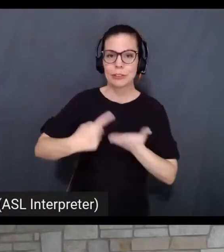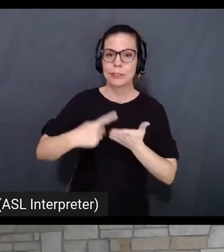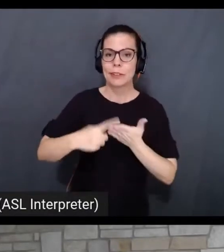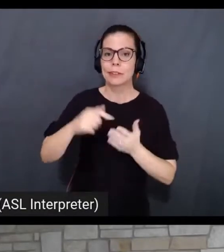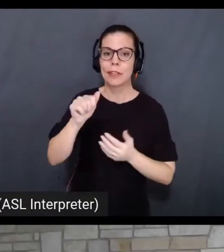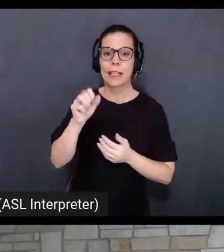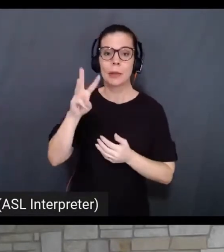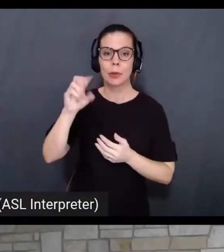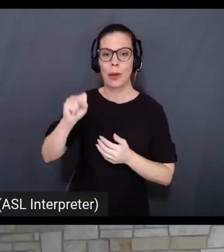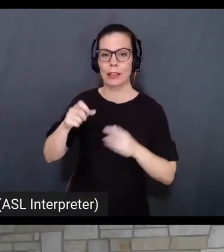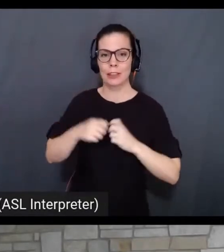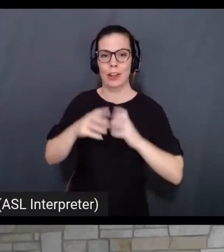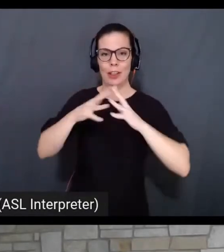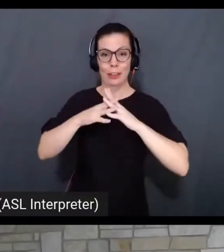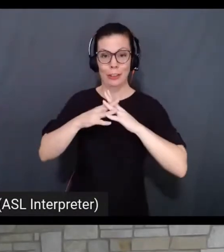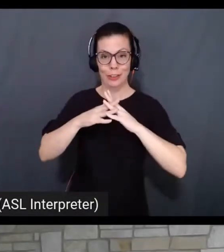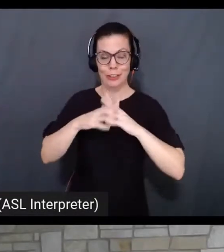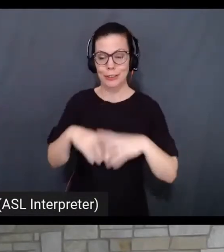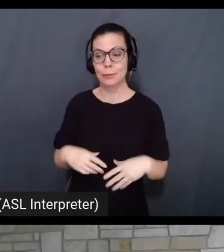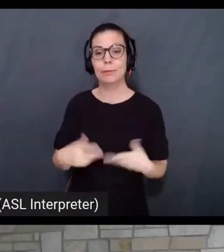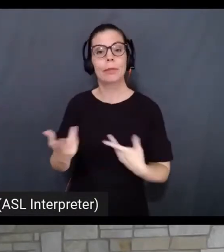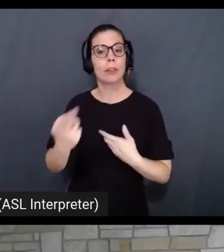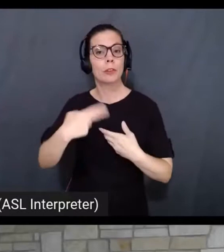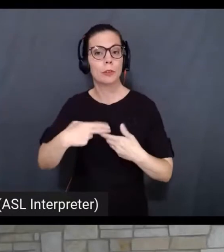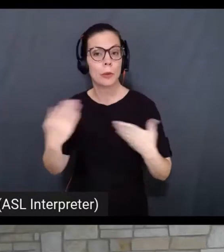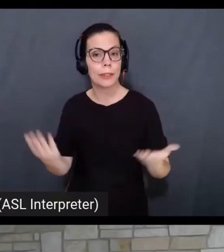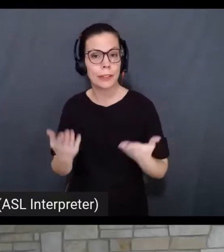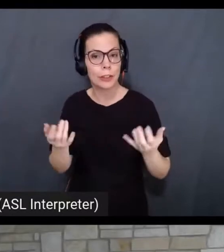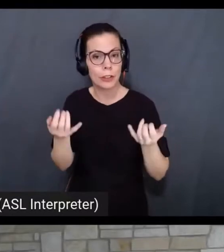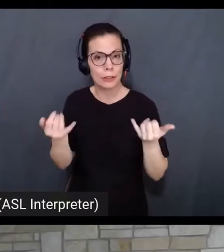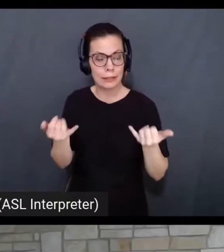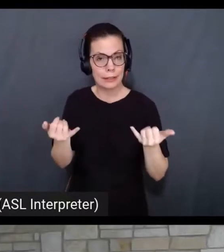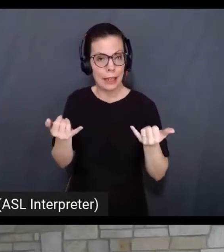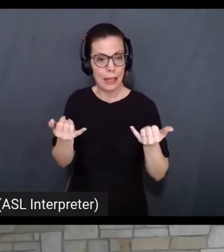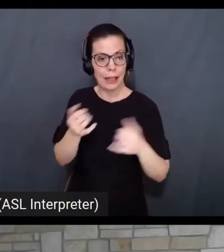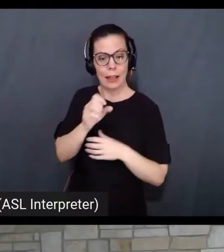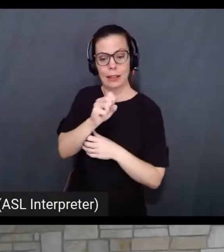I'm joined today by Simon Lightstone and Phillip Fucich